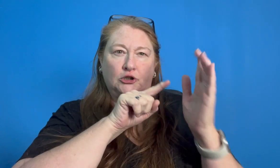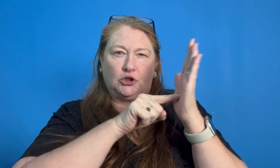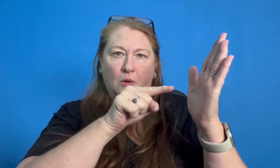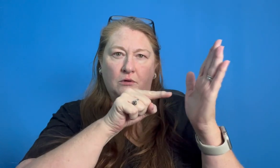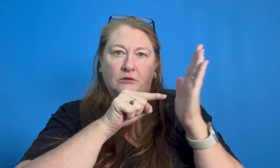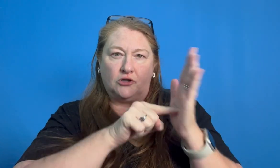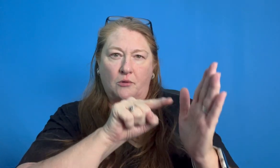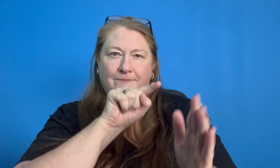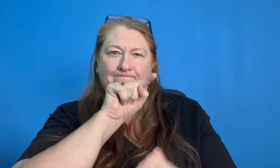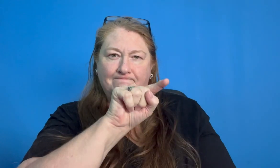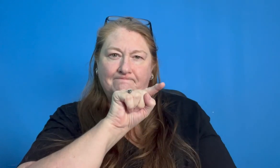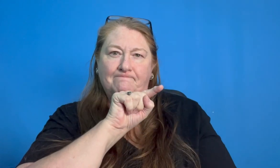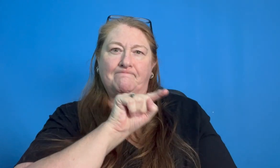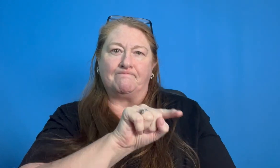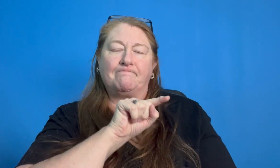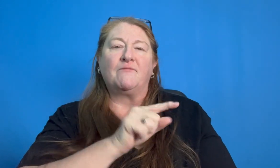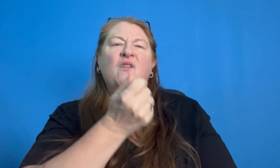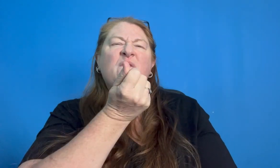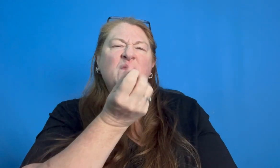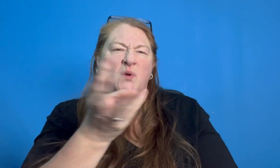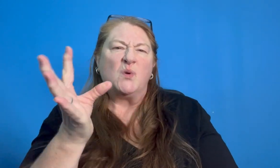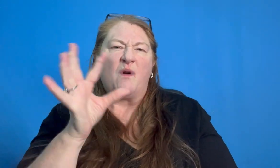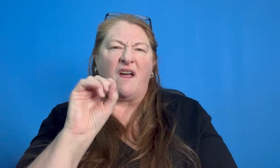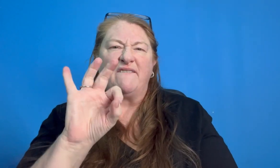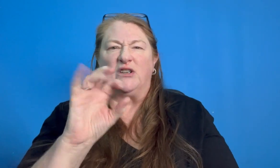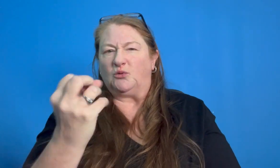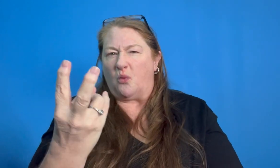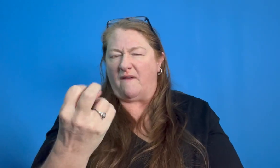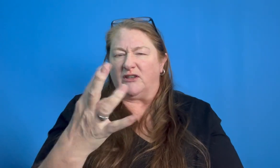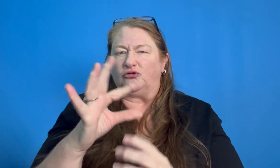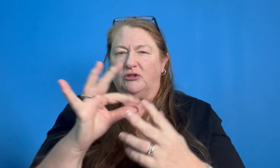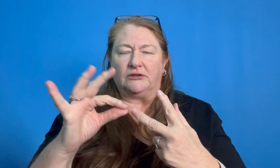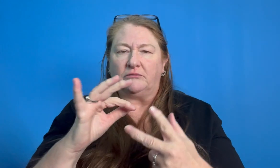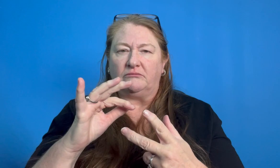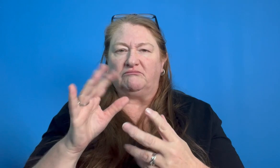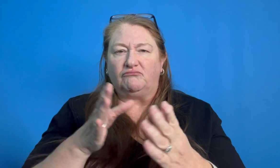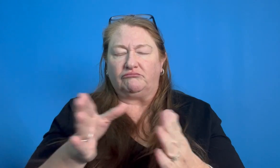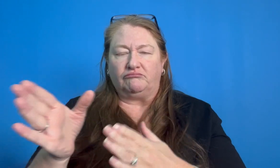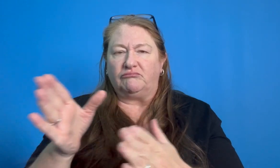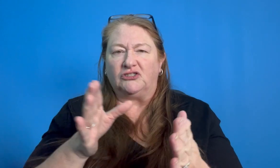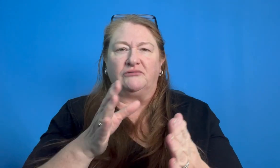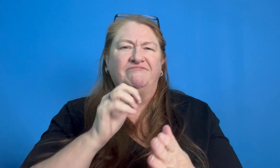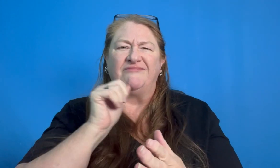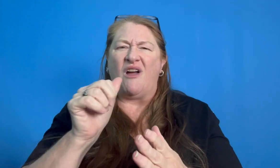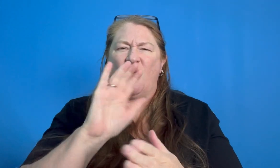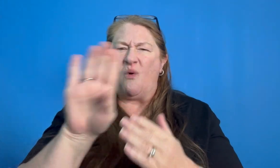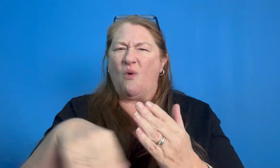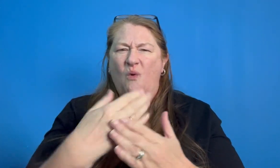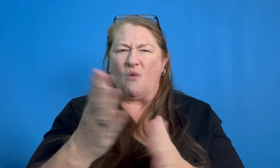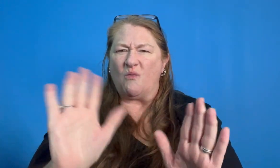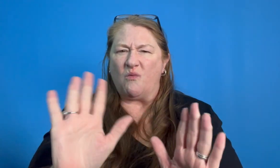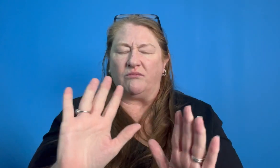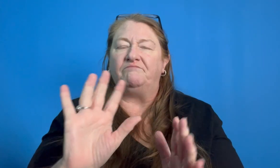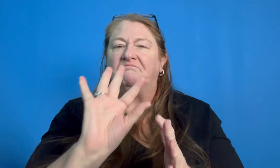I will select several video clips to show several strategies from the 12 strategies.